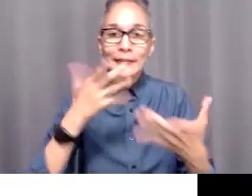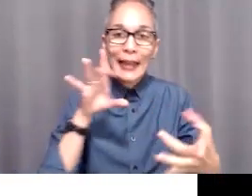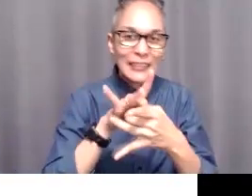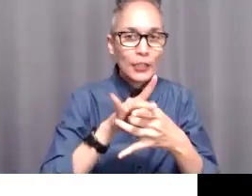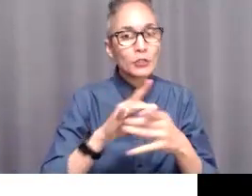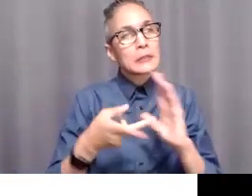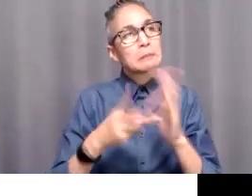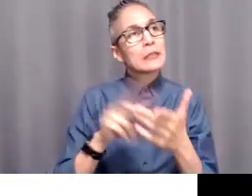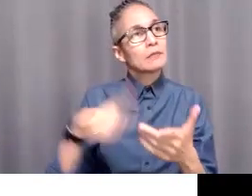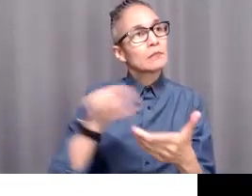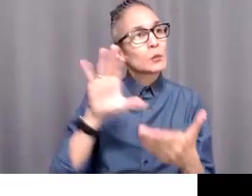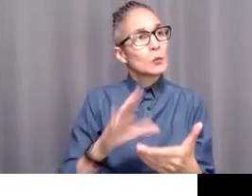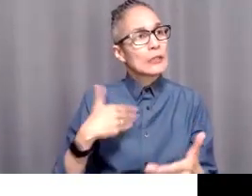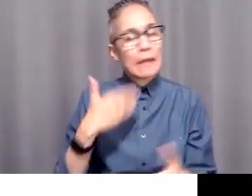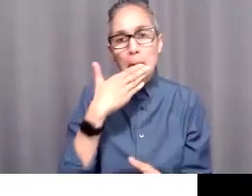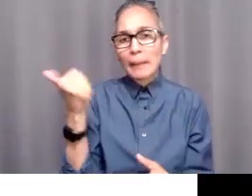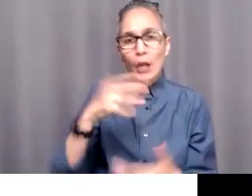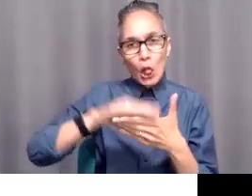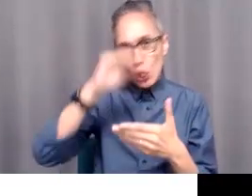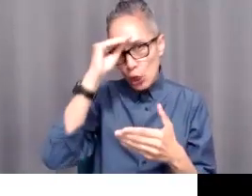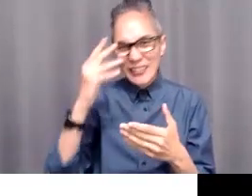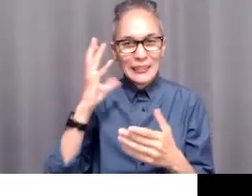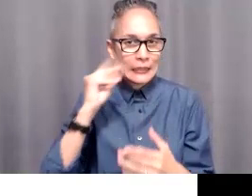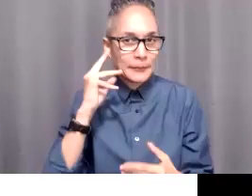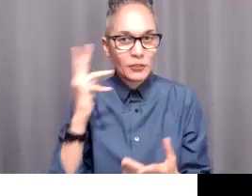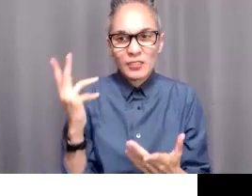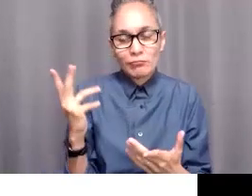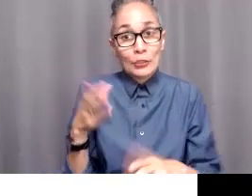a better learning experience and just do better in the online courses.